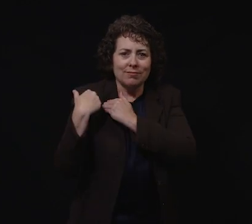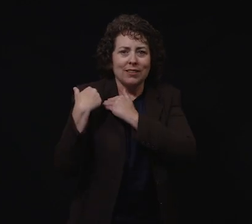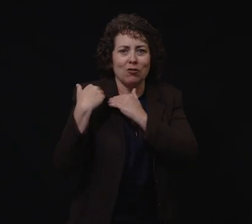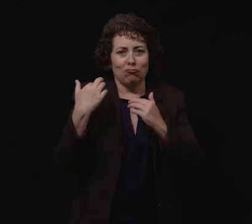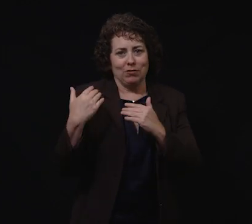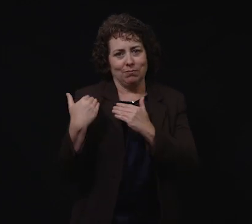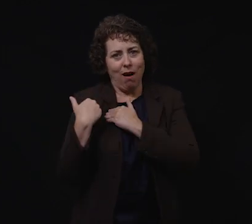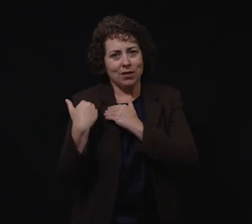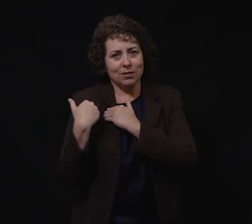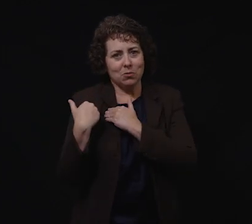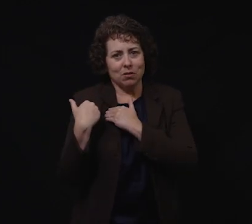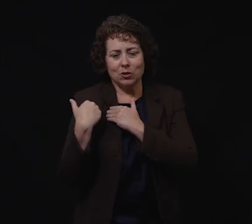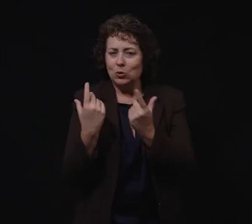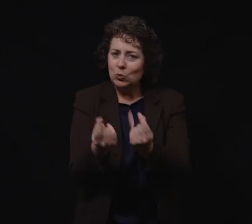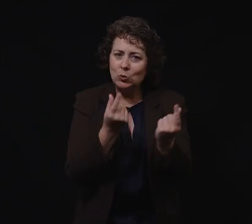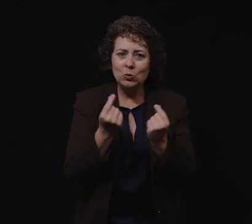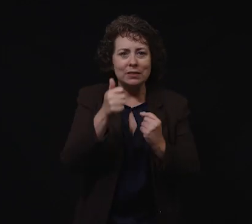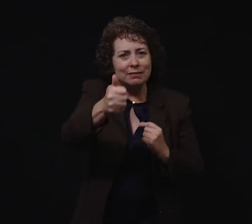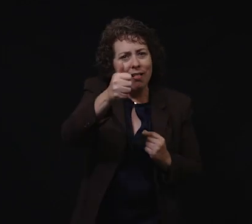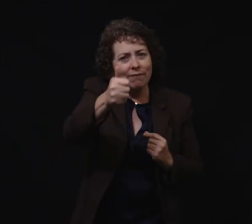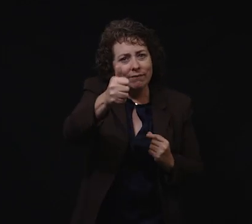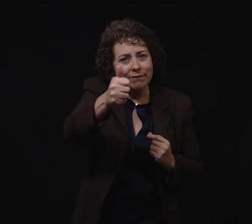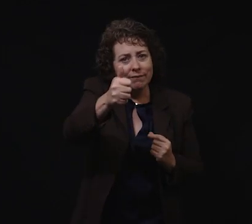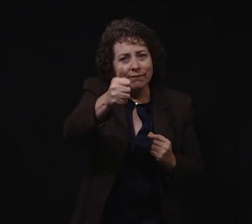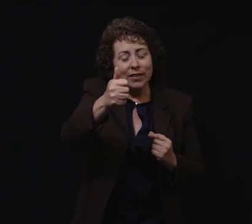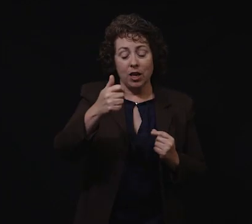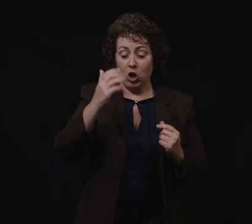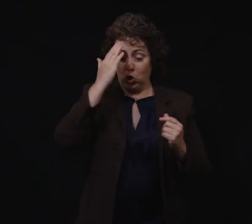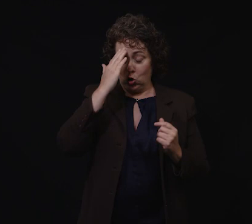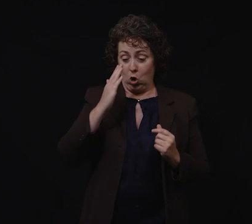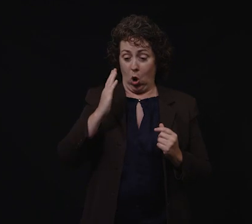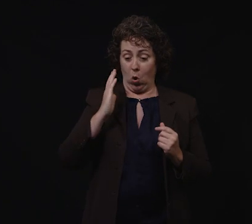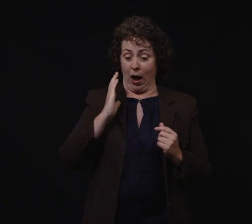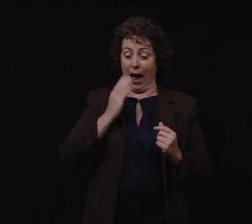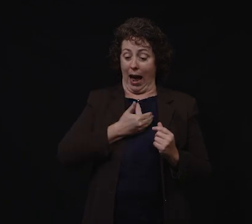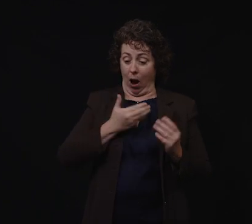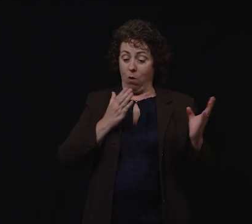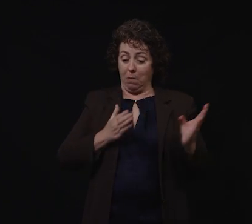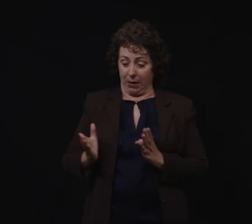plan is for wading through the storm or whether or not